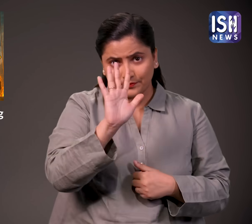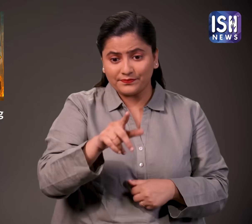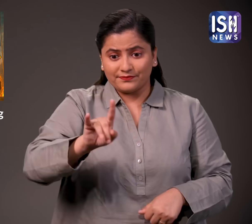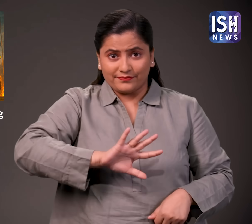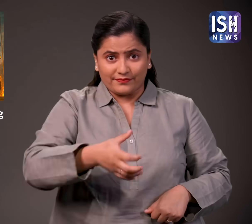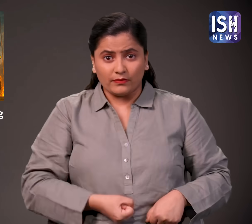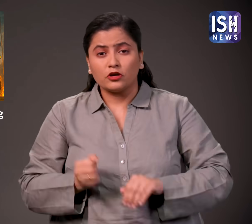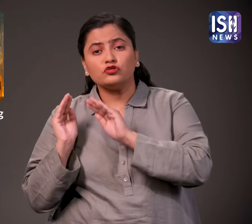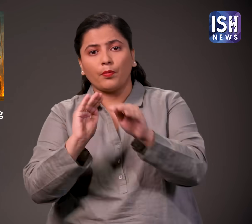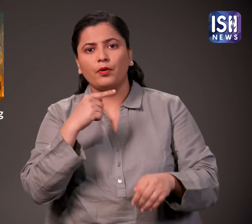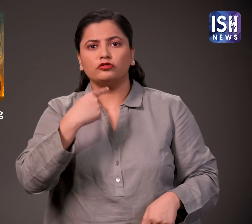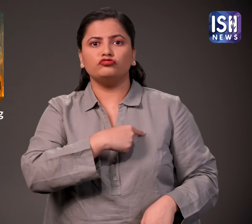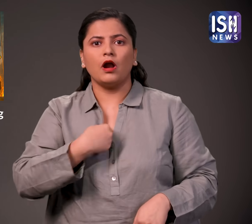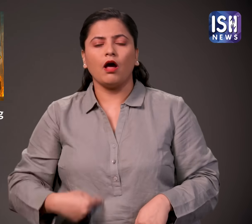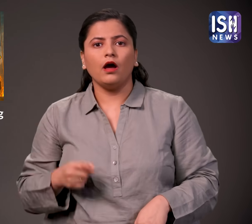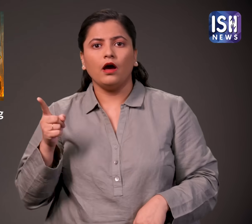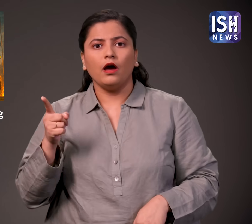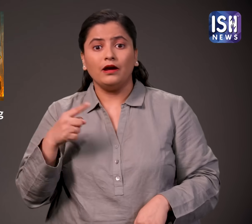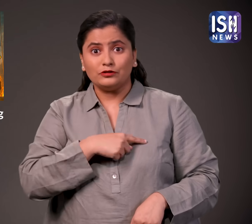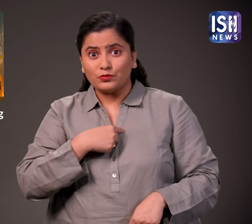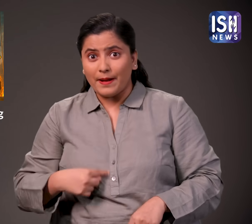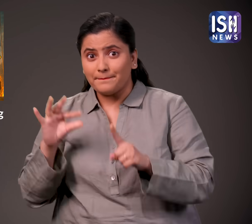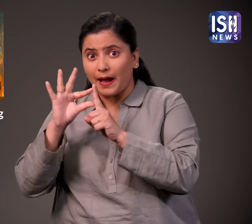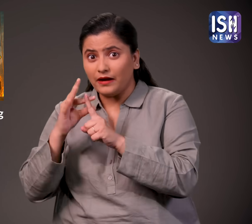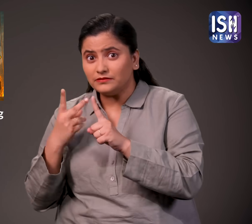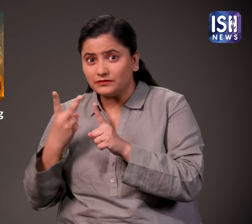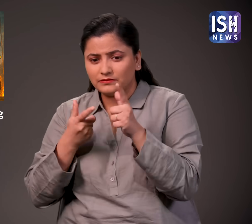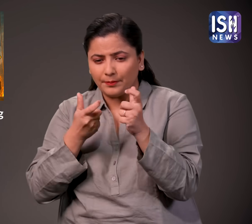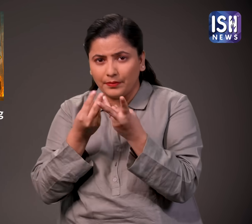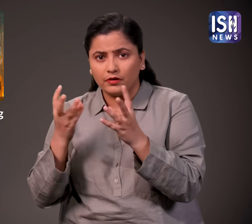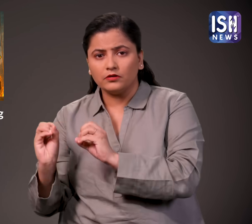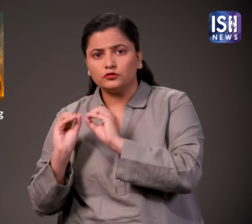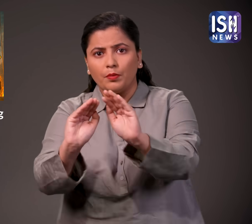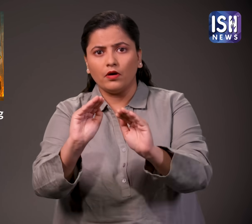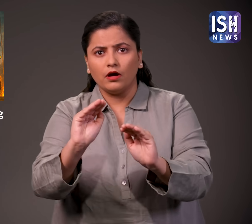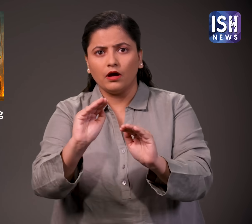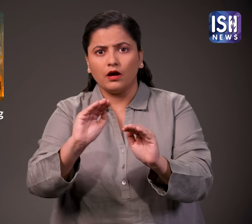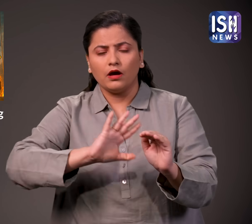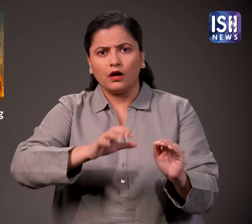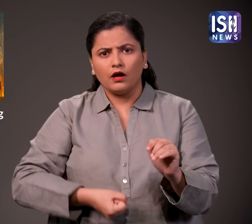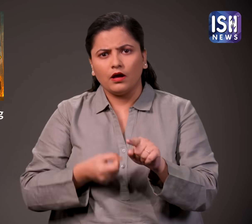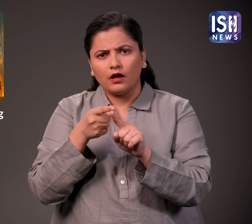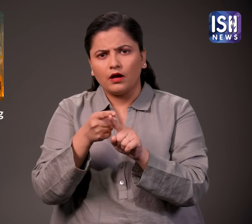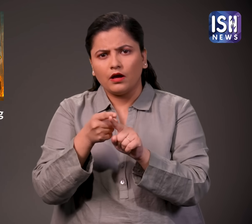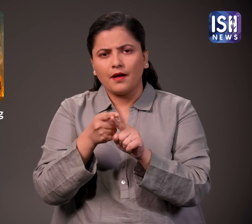Cambodia is supported by China and along with Pakistan it has already helped them with military support.